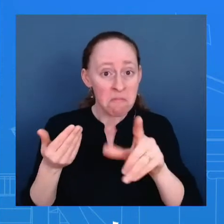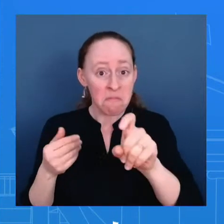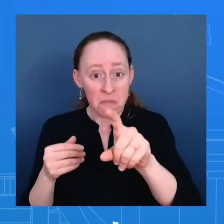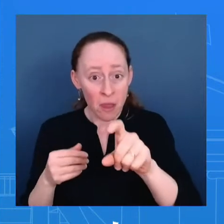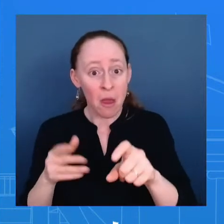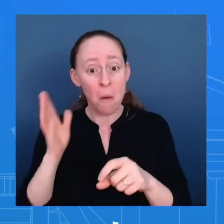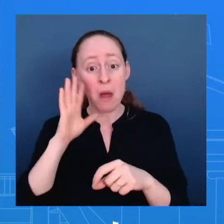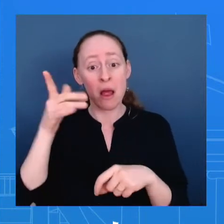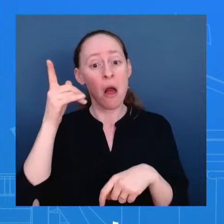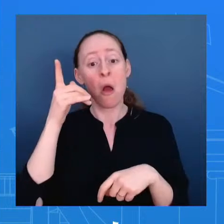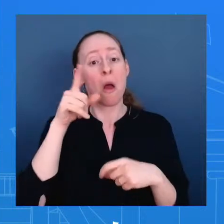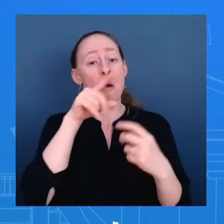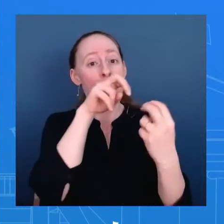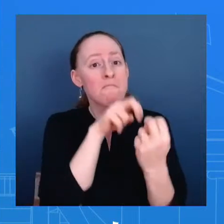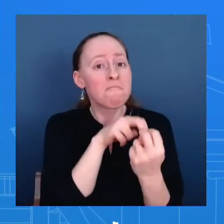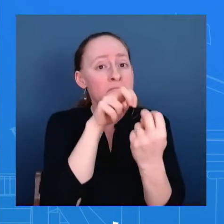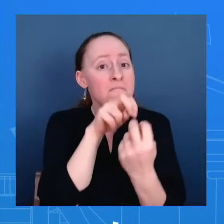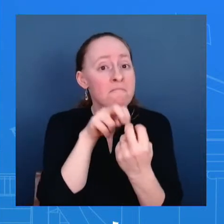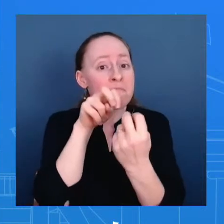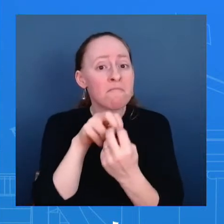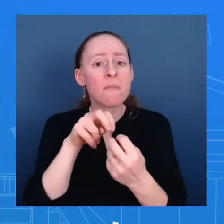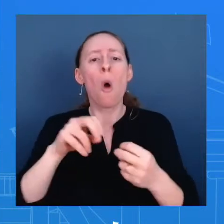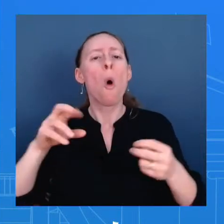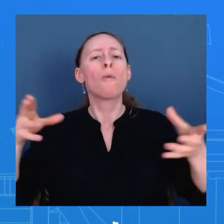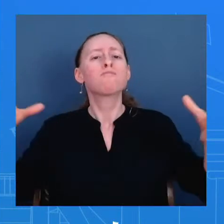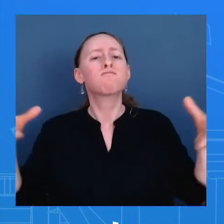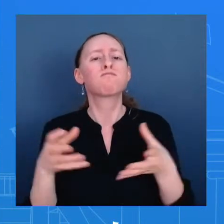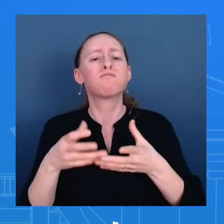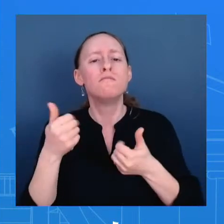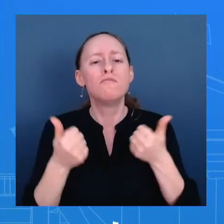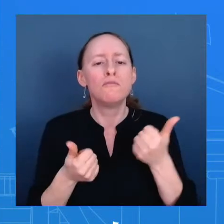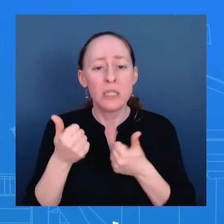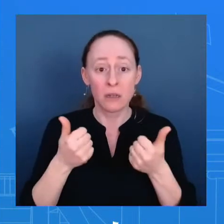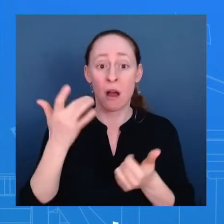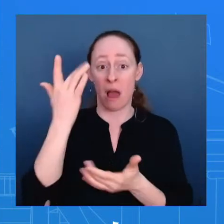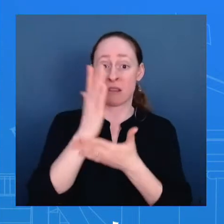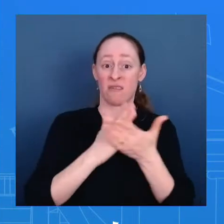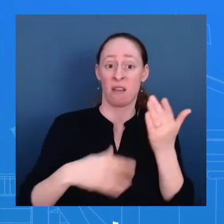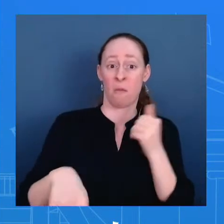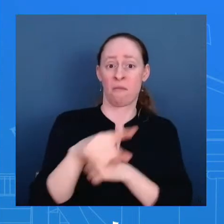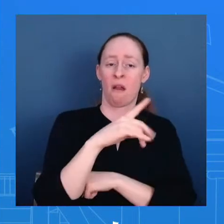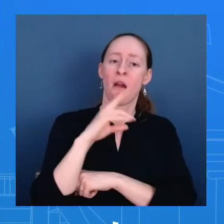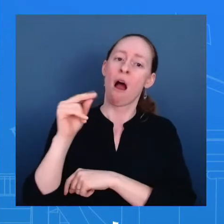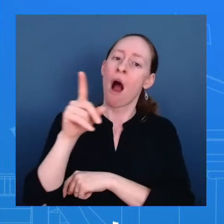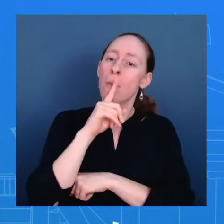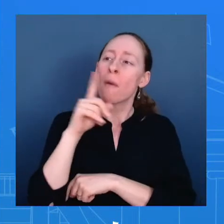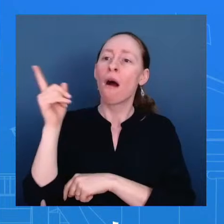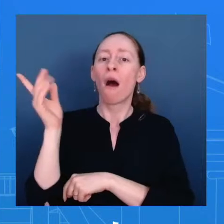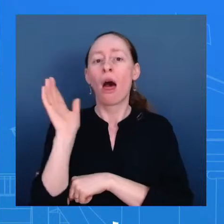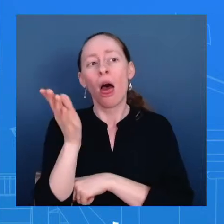"We don't just want a campaign speech or speech at us, but we want to be able to talk policy or talk about their issues." Mr. Benjamin: Sure. I'm --